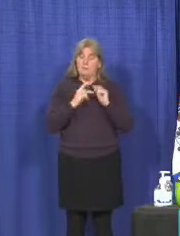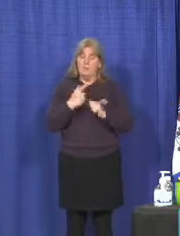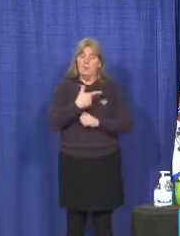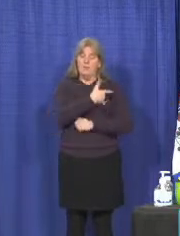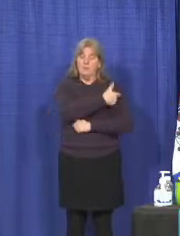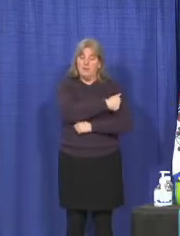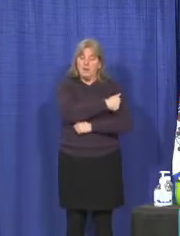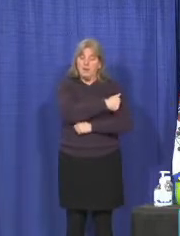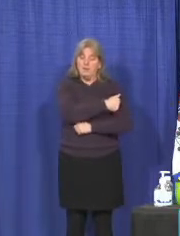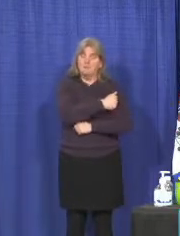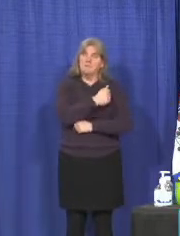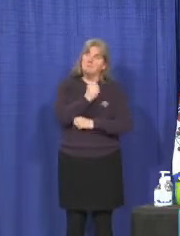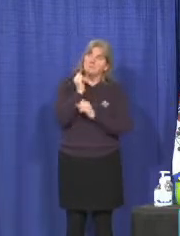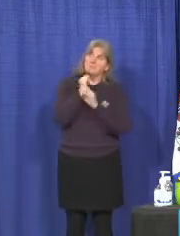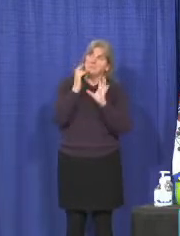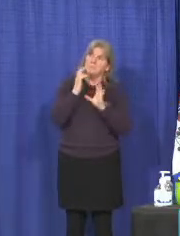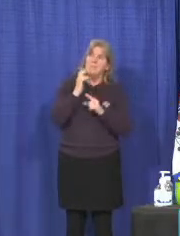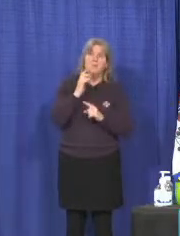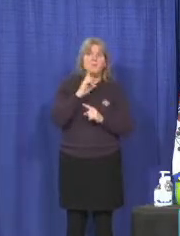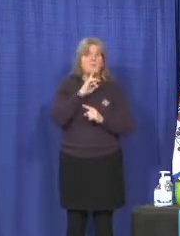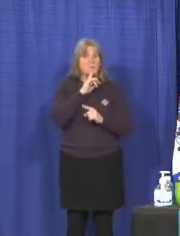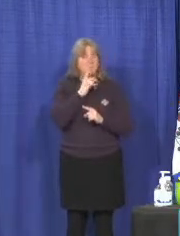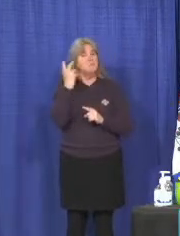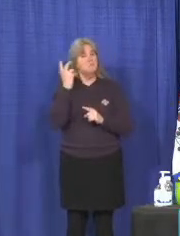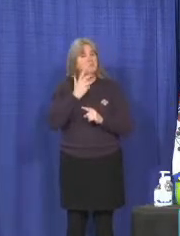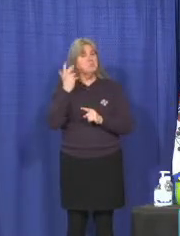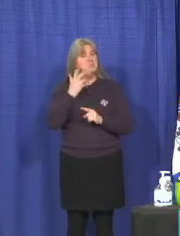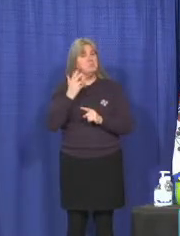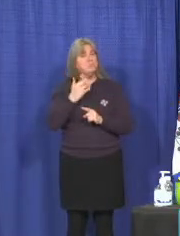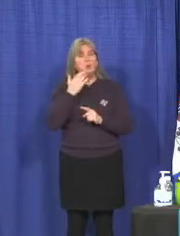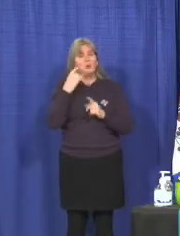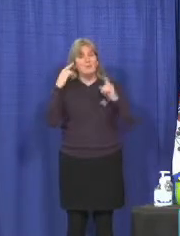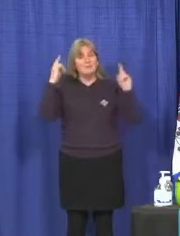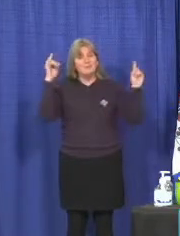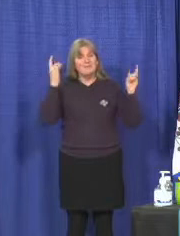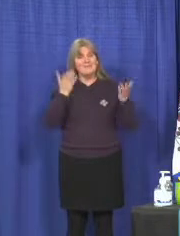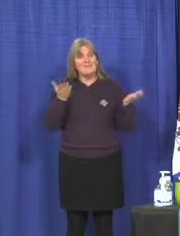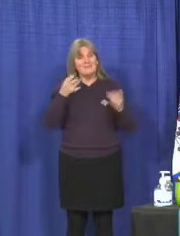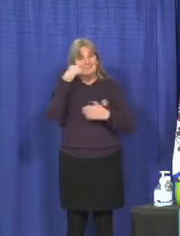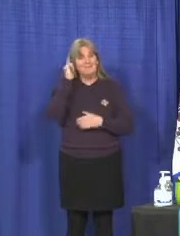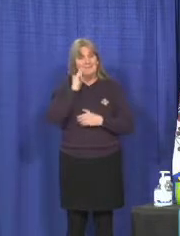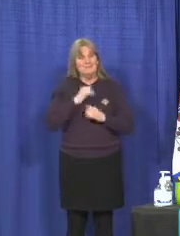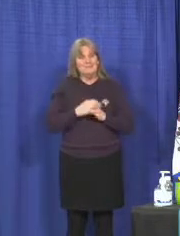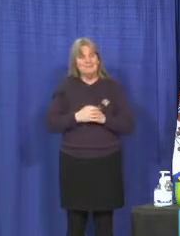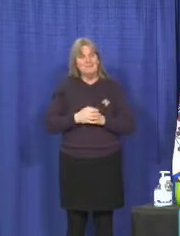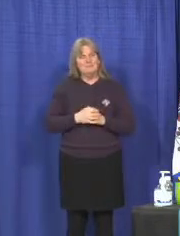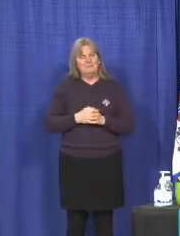people vaccinated it truly is an astounding accomplishment.